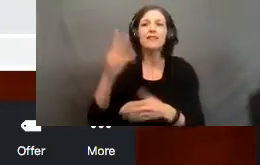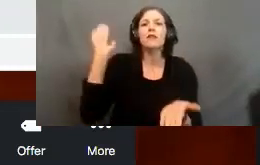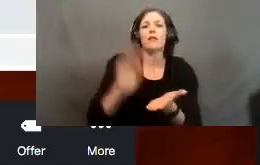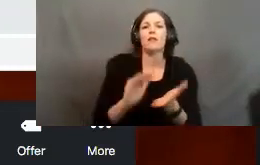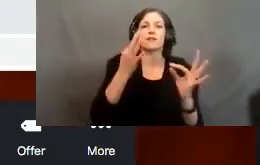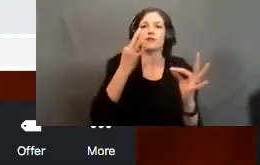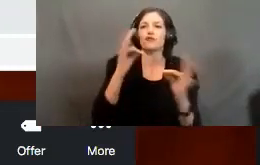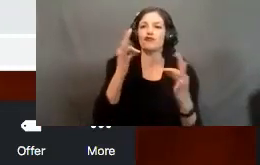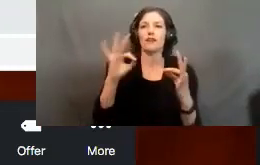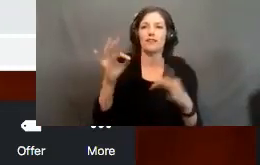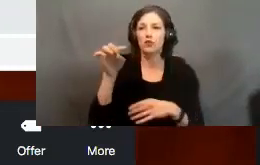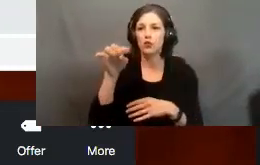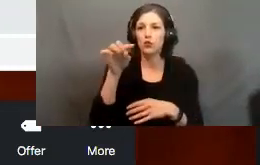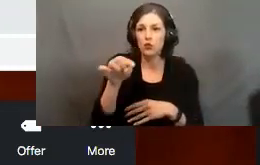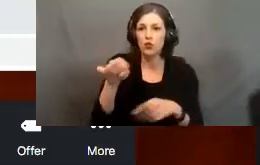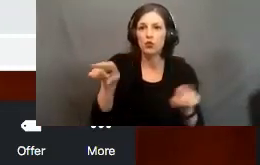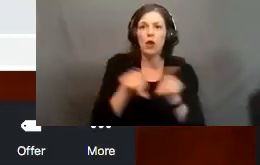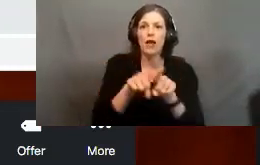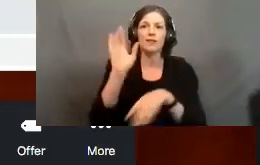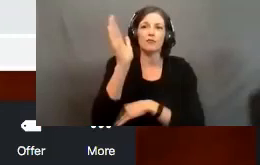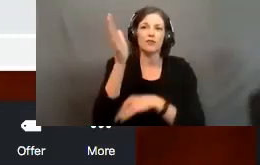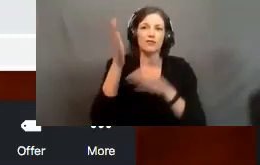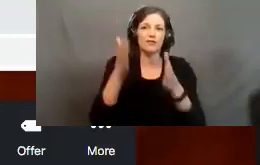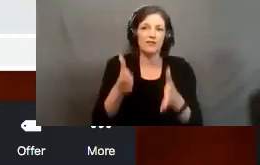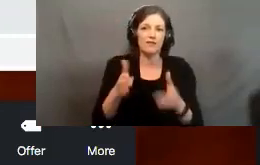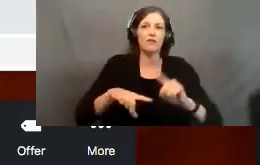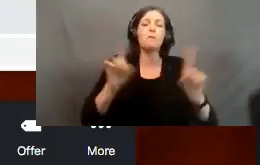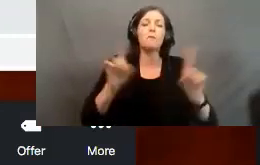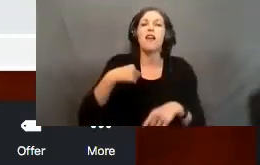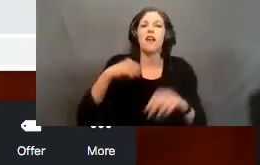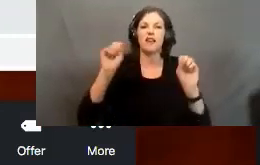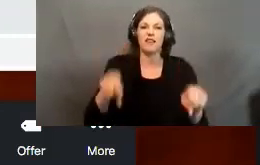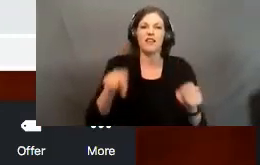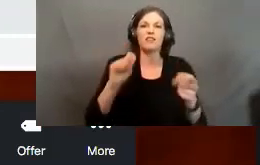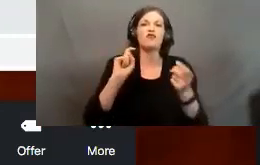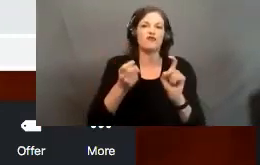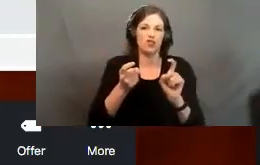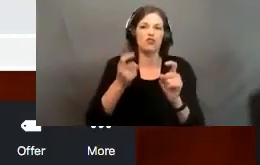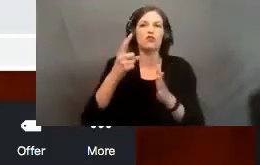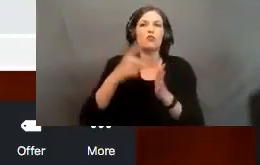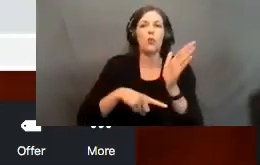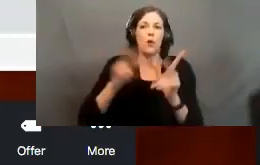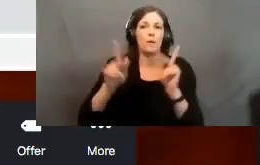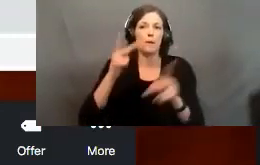12:35:37 But I can always change what people are seen and I can turn my camera on